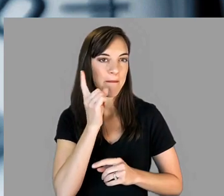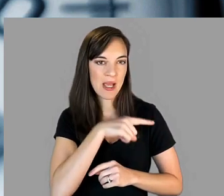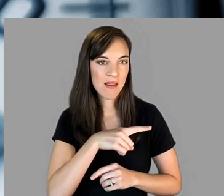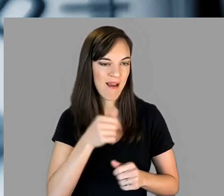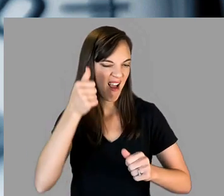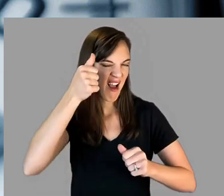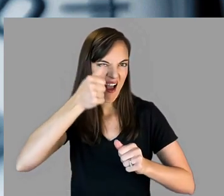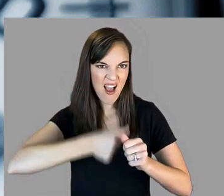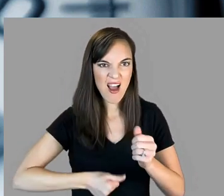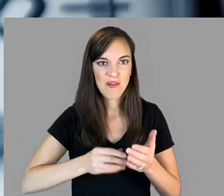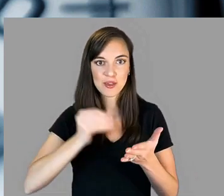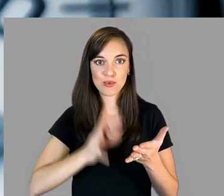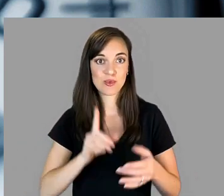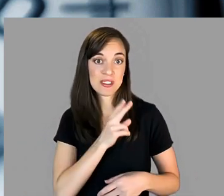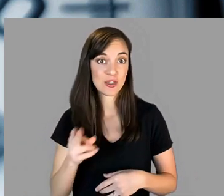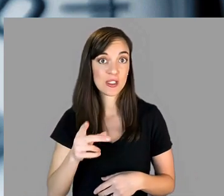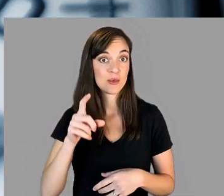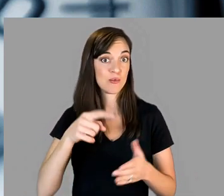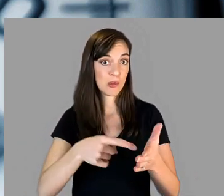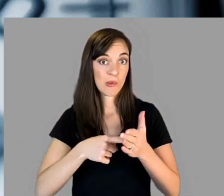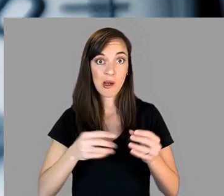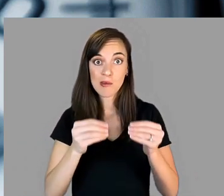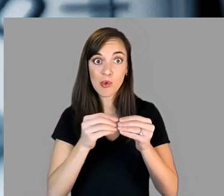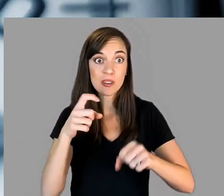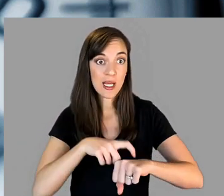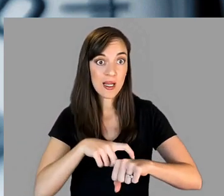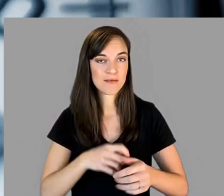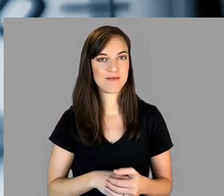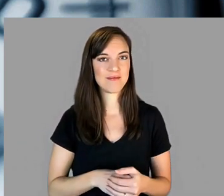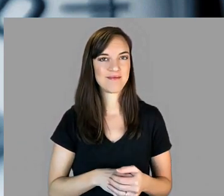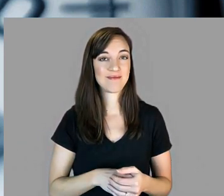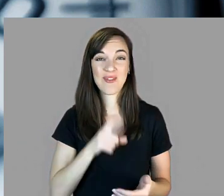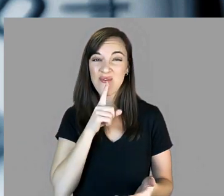Myth: every student who is DHH needs extra time.